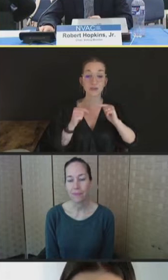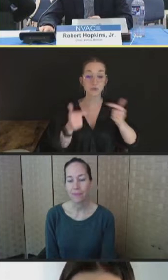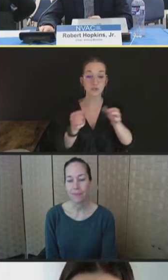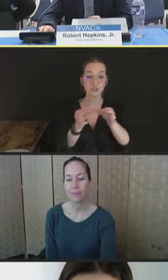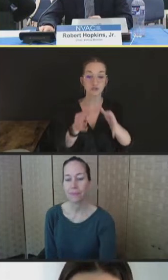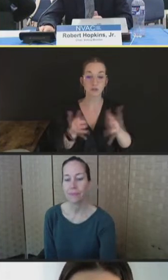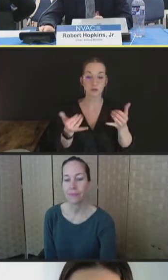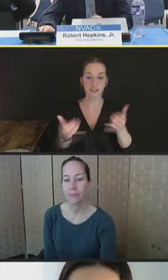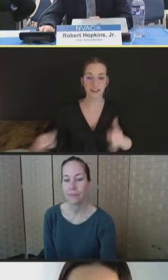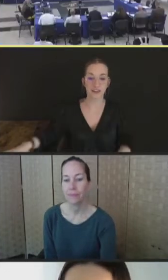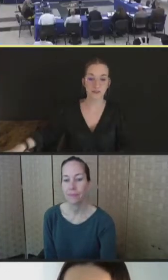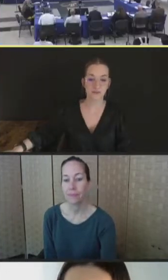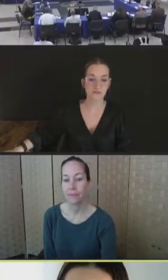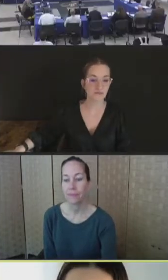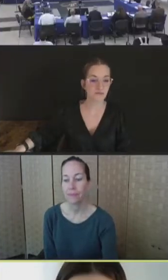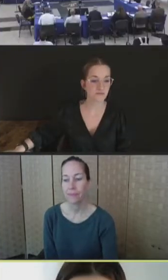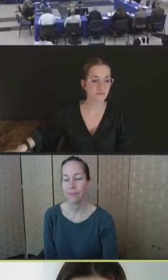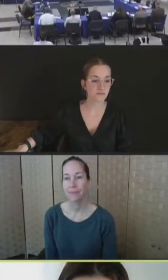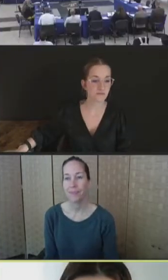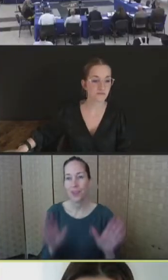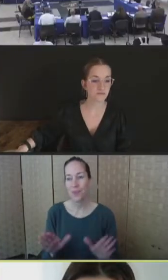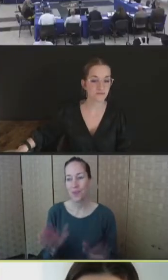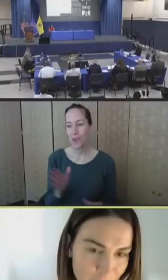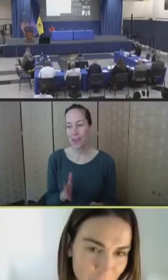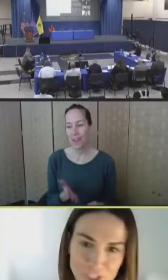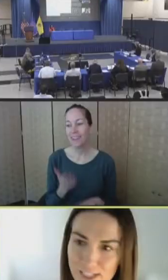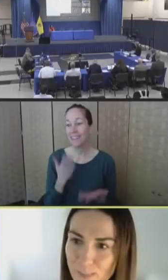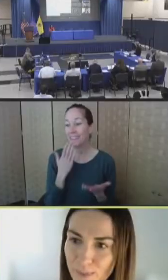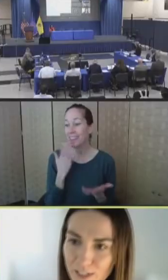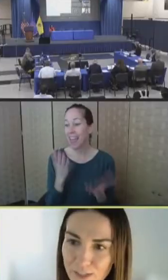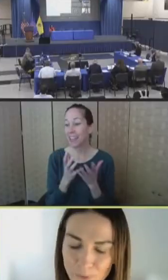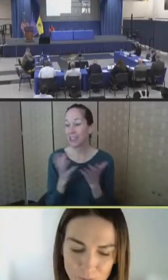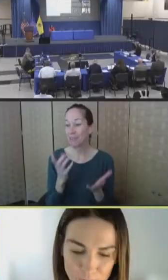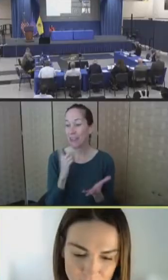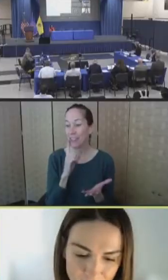Emily Smith-Greenaway: Great. Thank you so much for the chance to be here with you today,